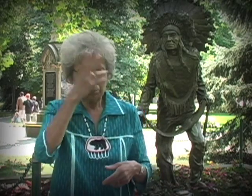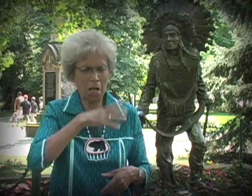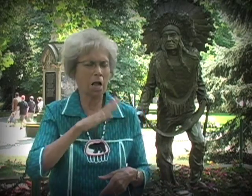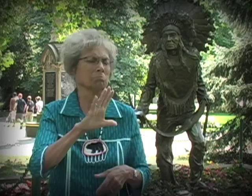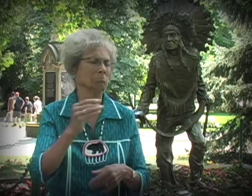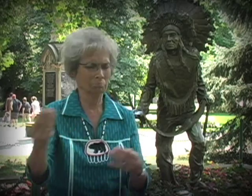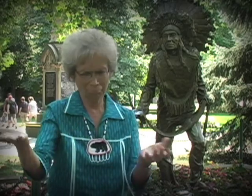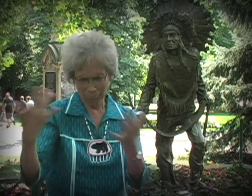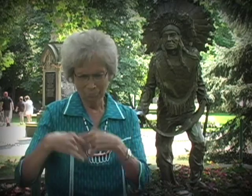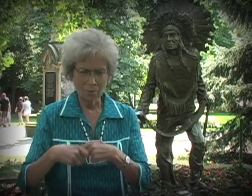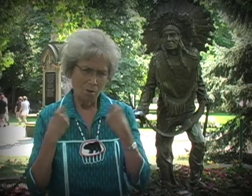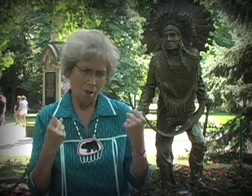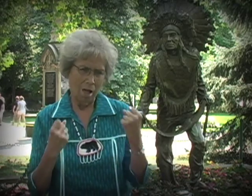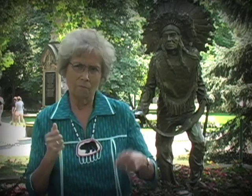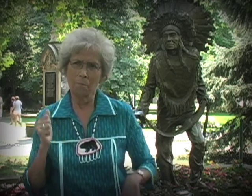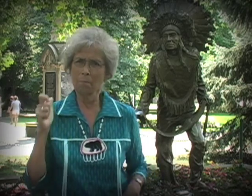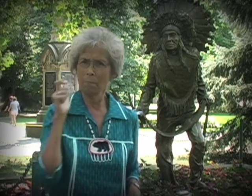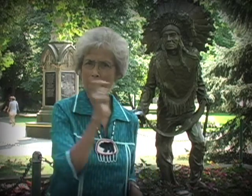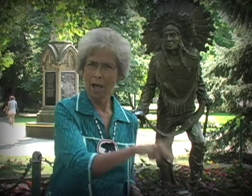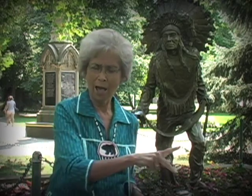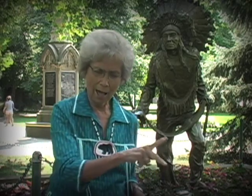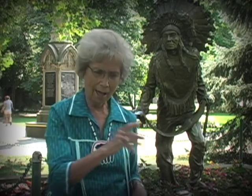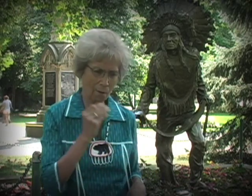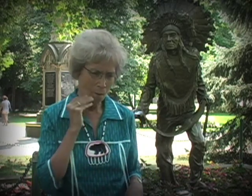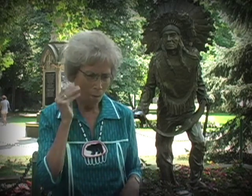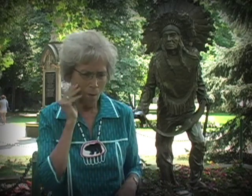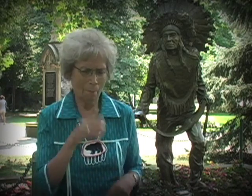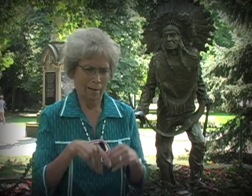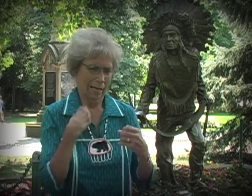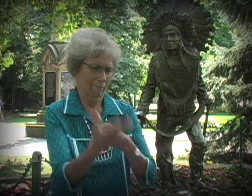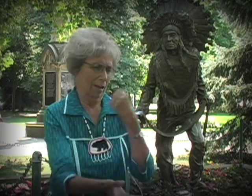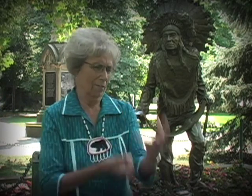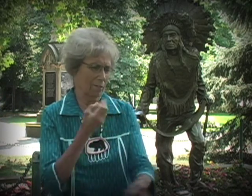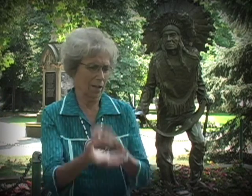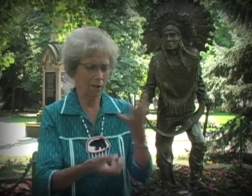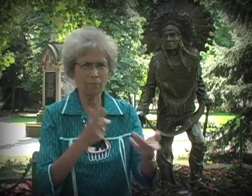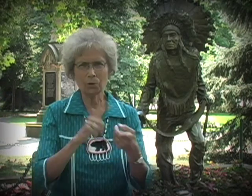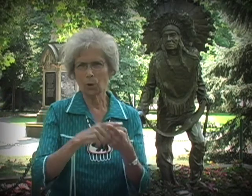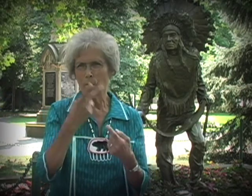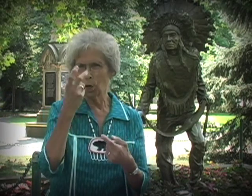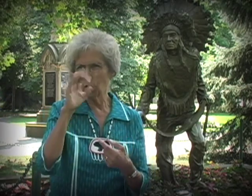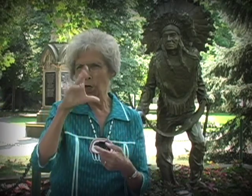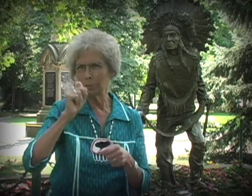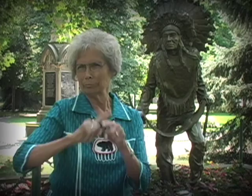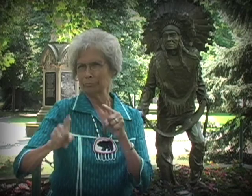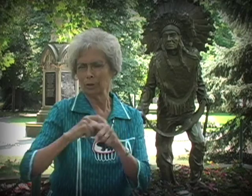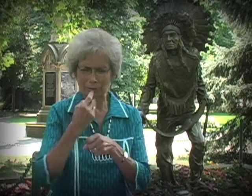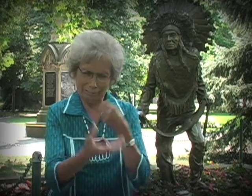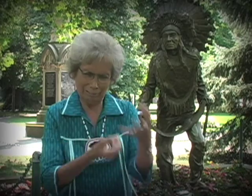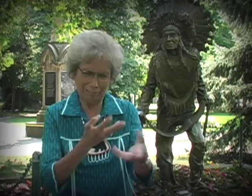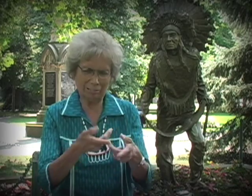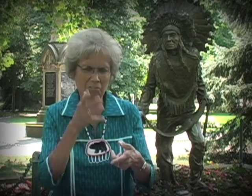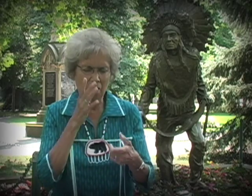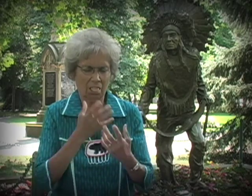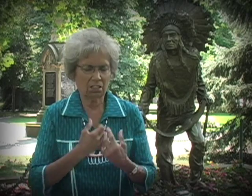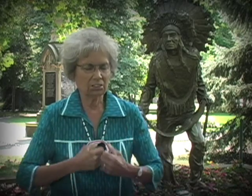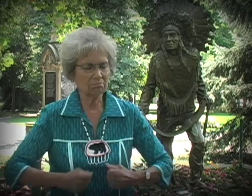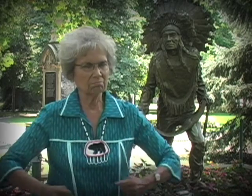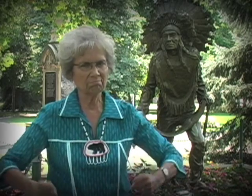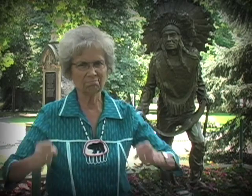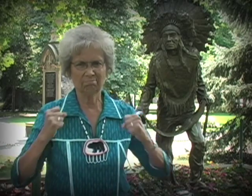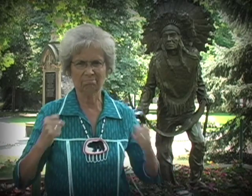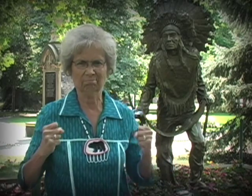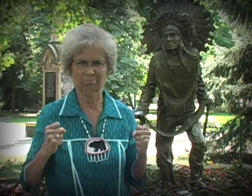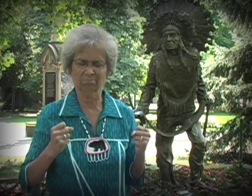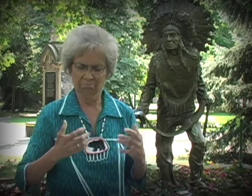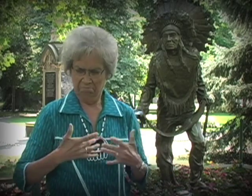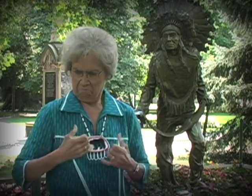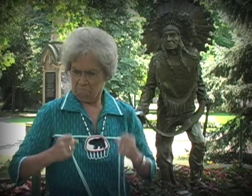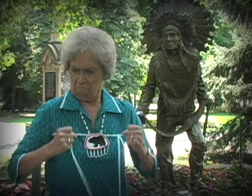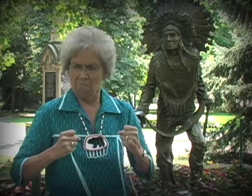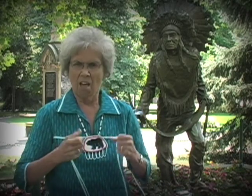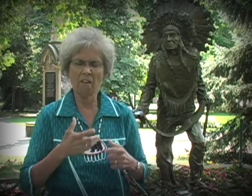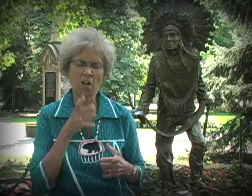After that we took him and drove to home. We gave him different kind of herbs to him and he recovered.